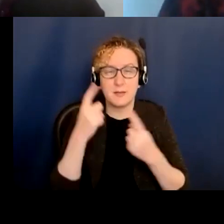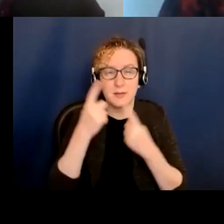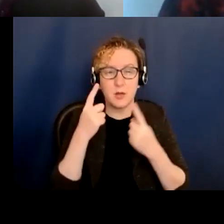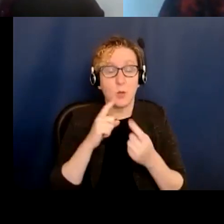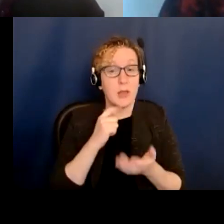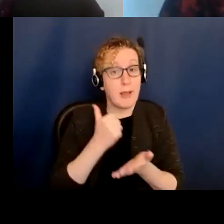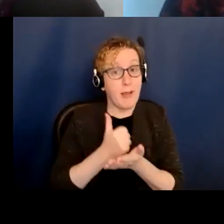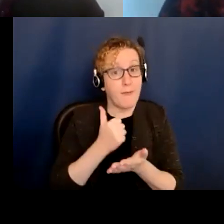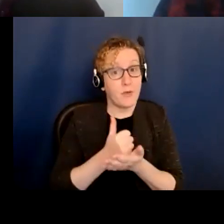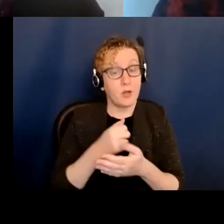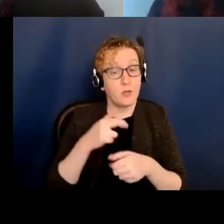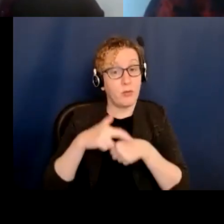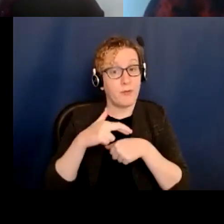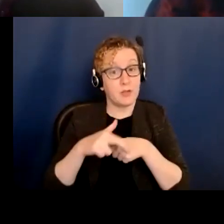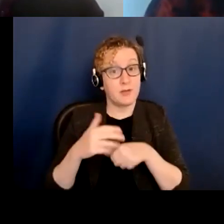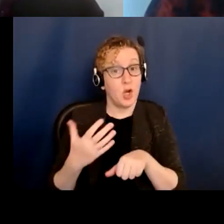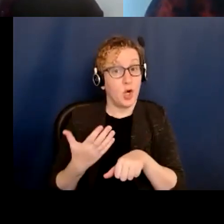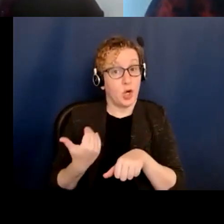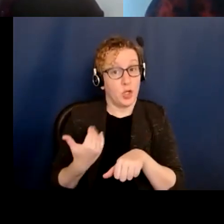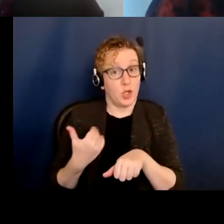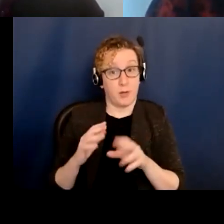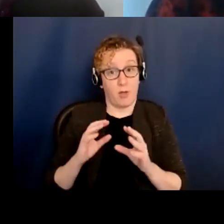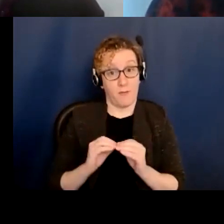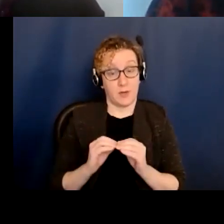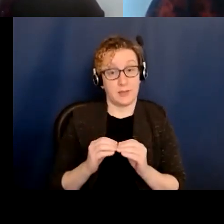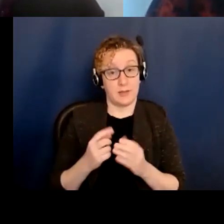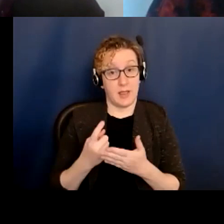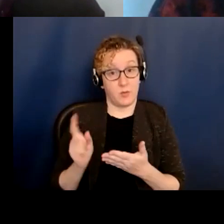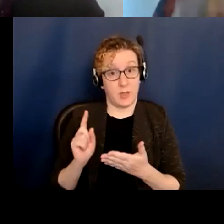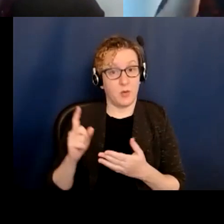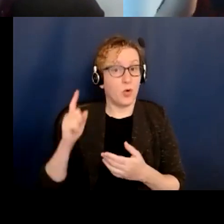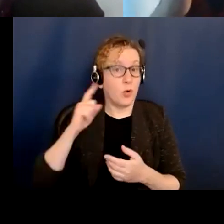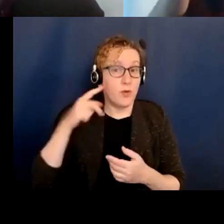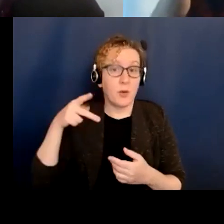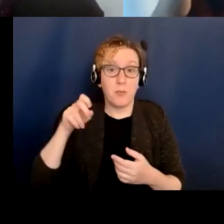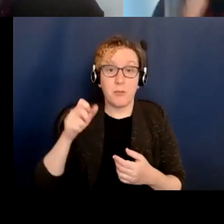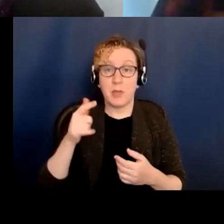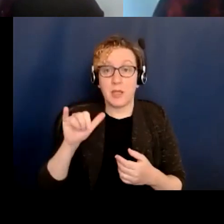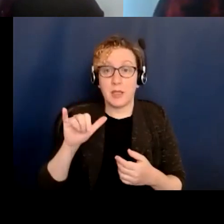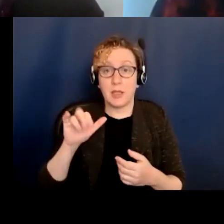Earlier in the conference last week, we heard from someone from the diversity of Minnesota,